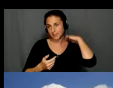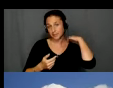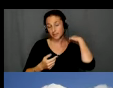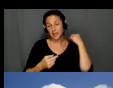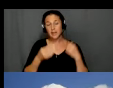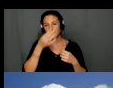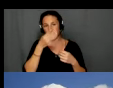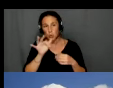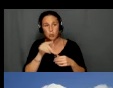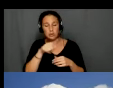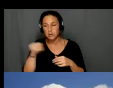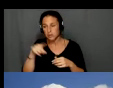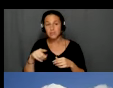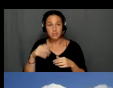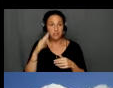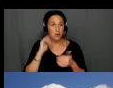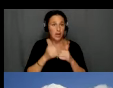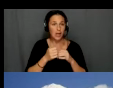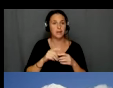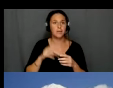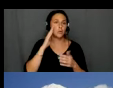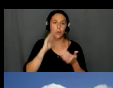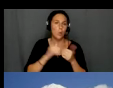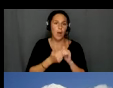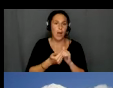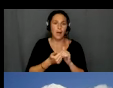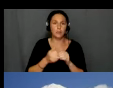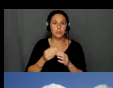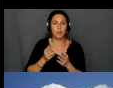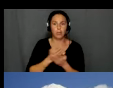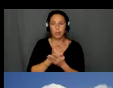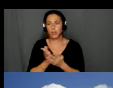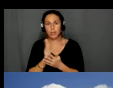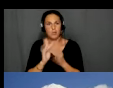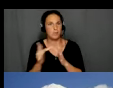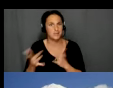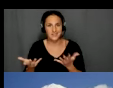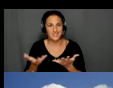So and the few that do, they don't know how to